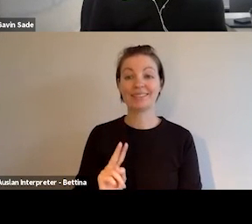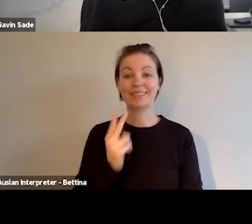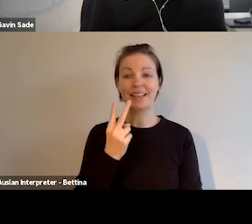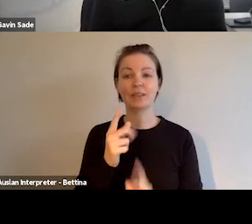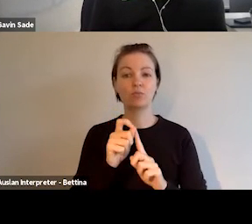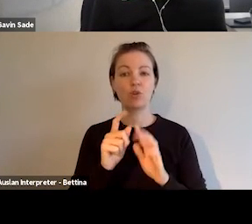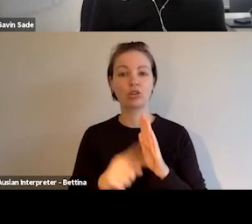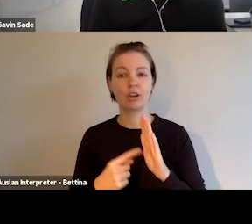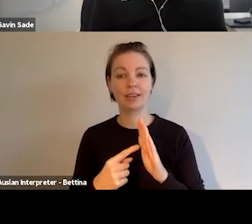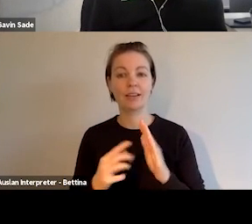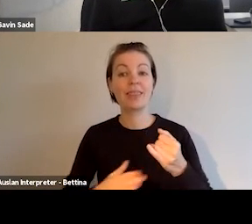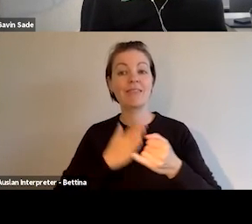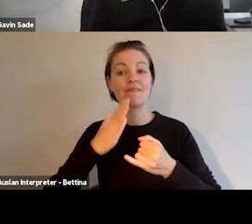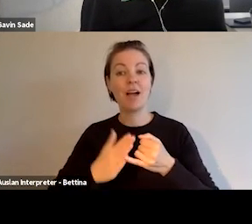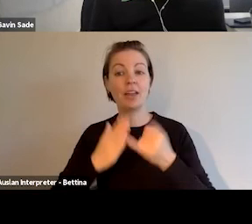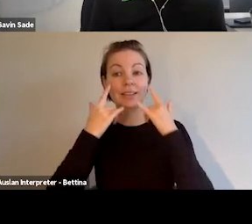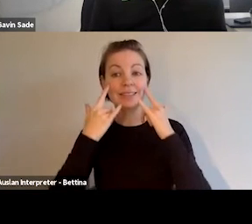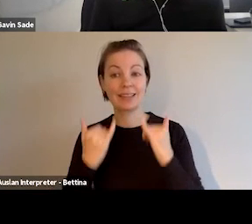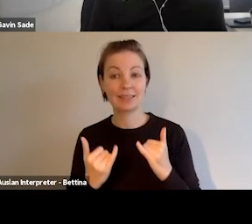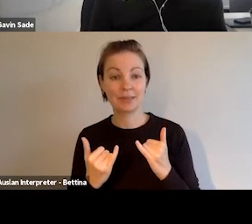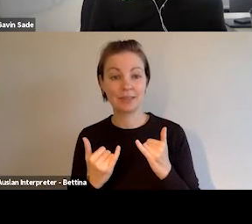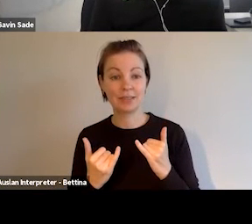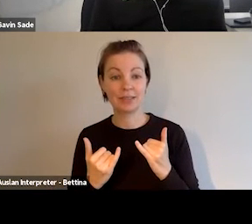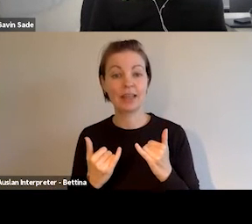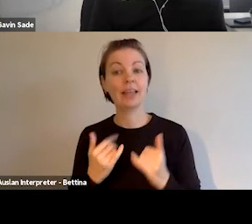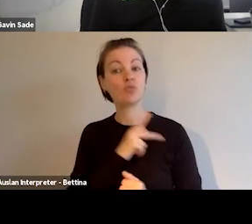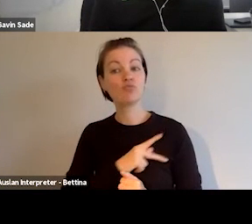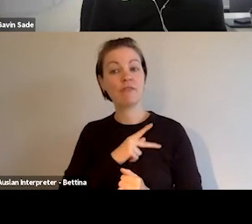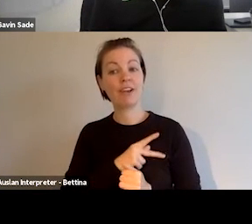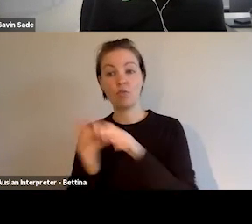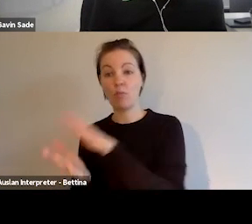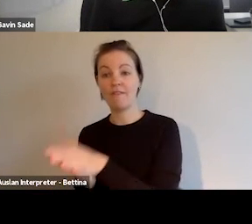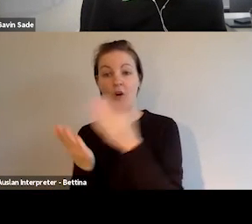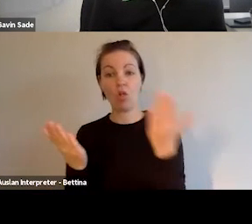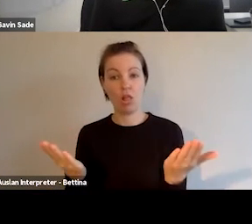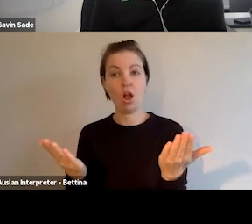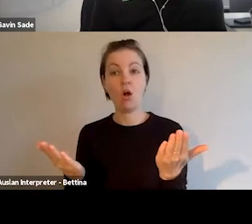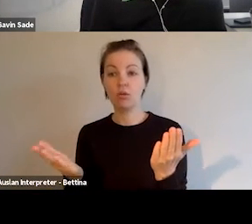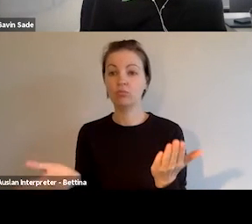assessment item instead a professional portfolio, which is an online public portfolio that communicate their